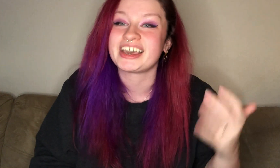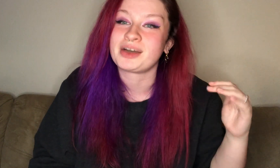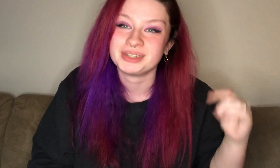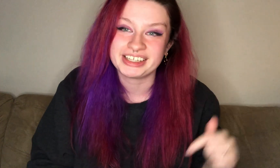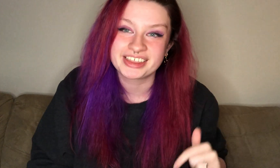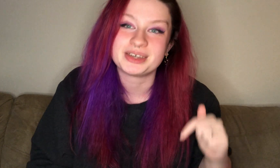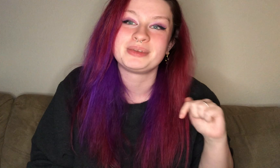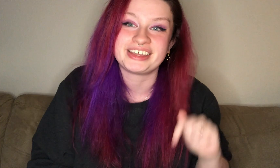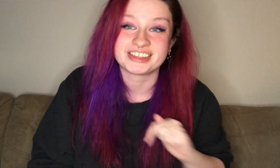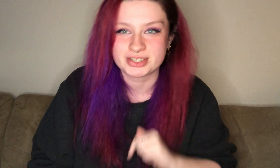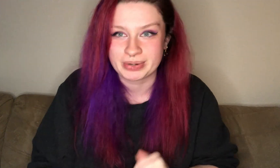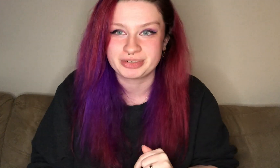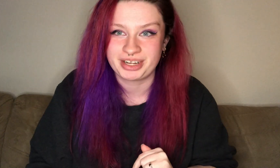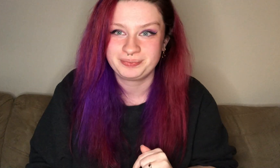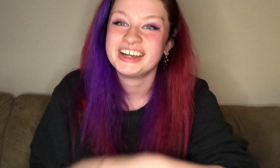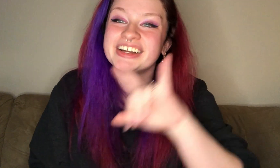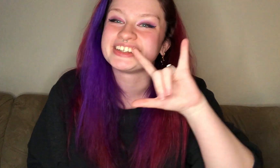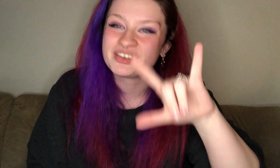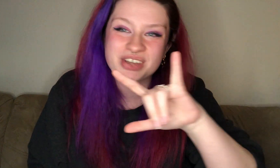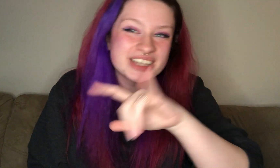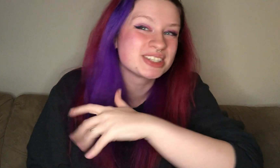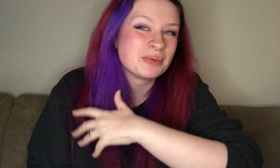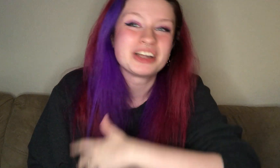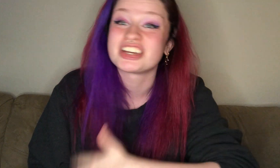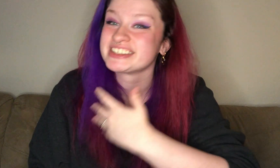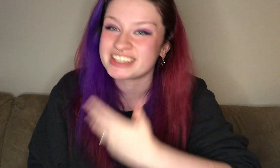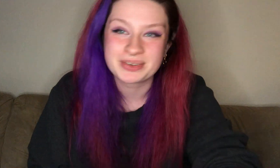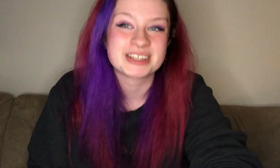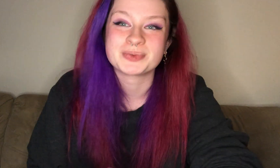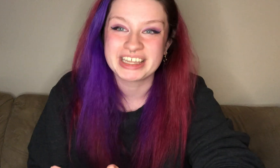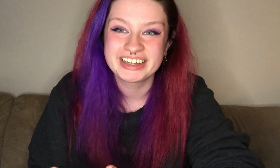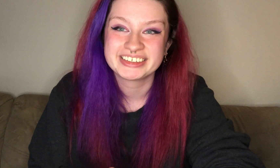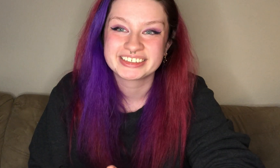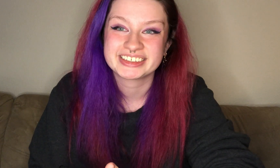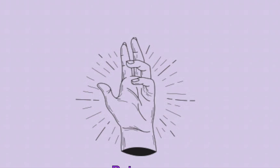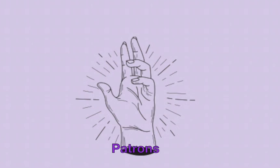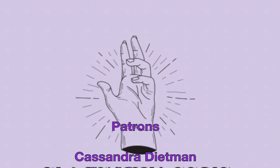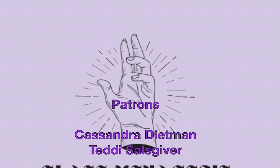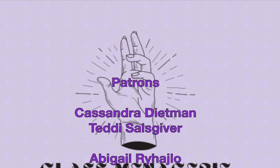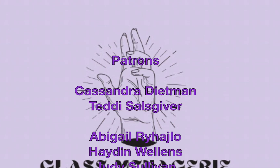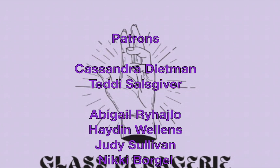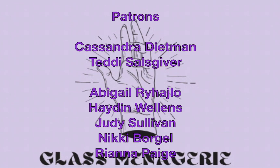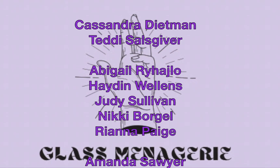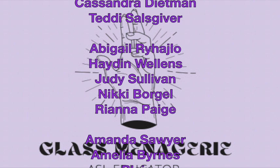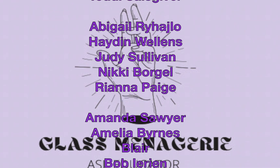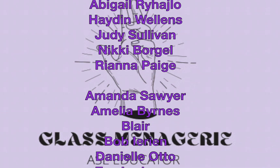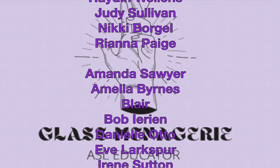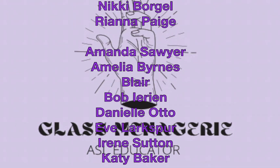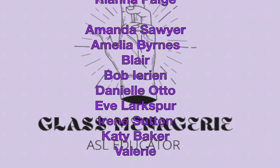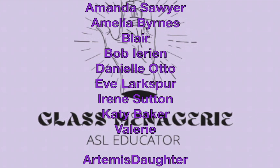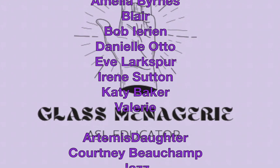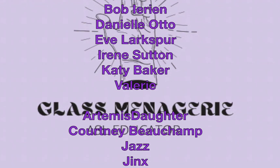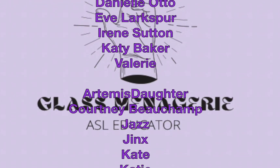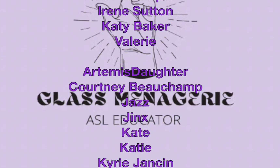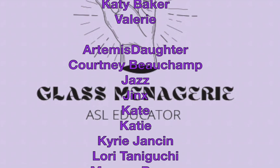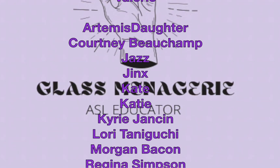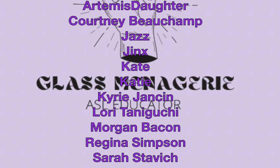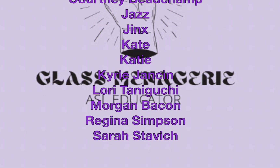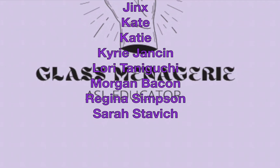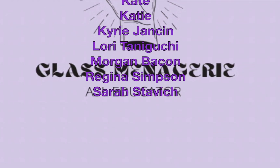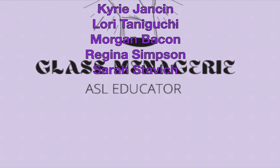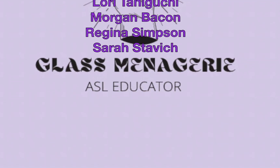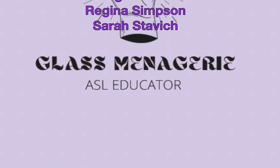i will link them in the description love you guys so much i'll see you next week